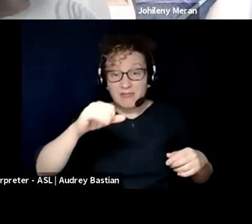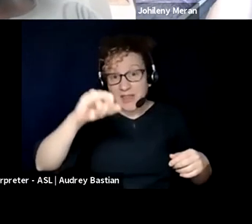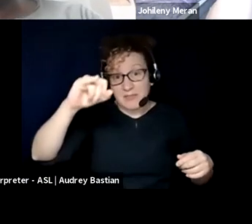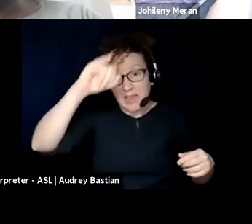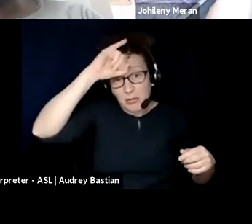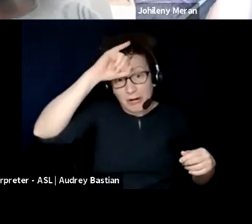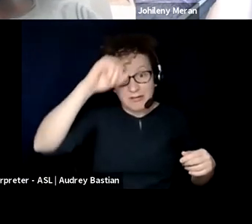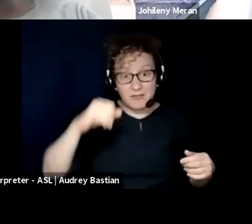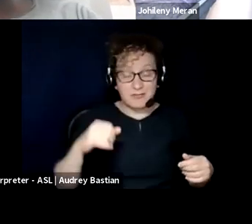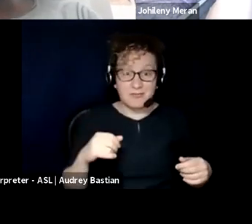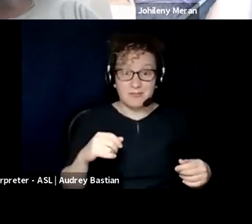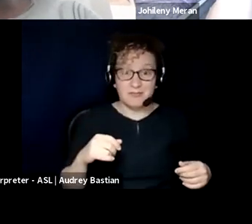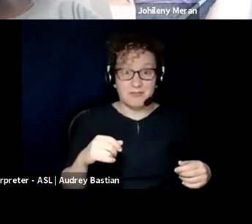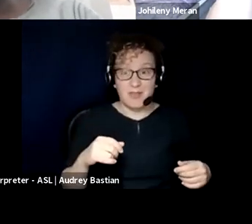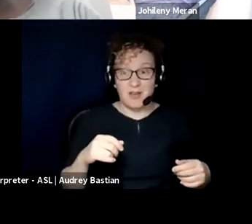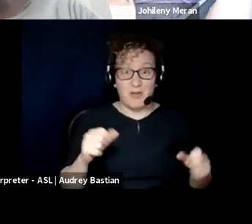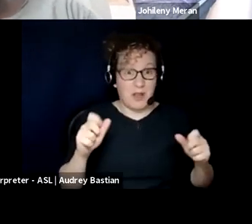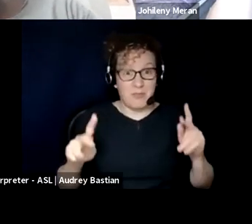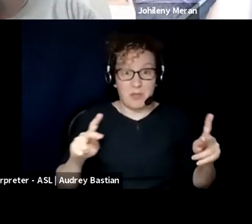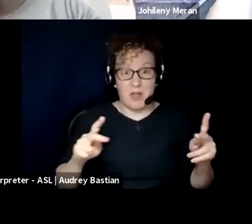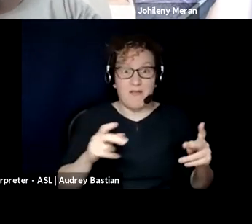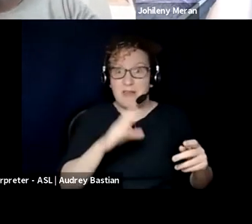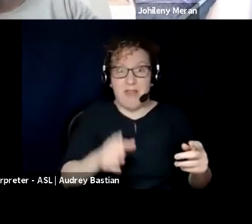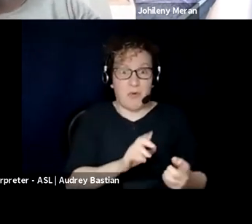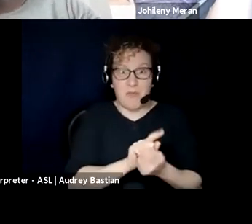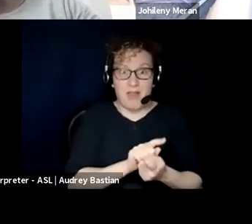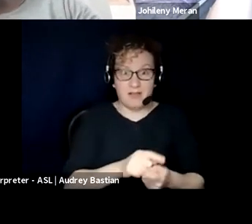make me sound ignorant and a bunch of people whom I'm never even met. .